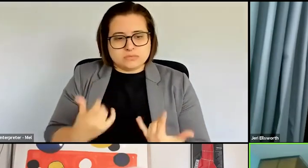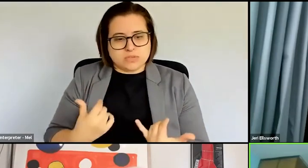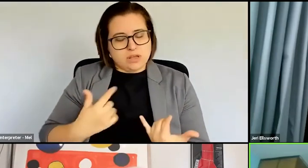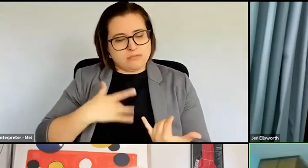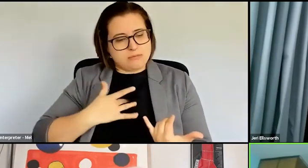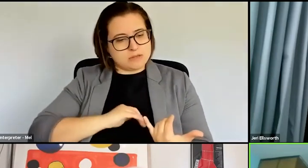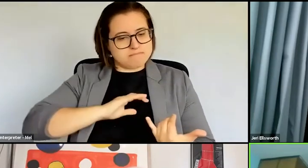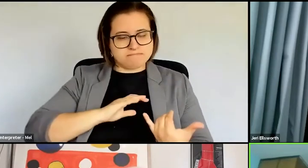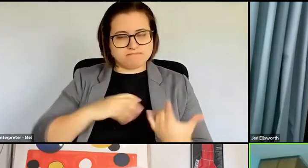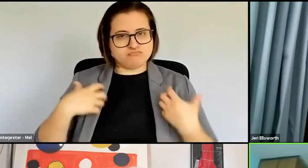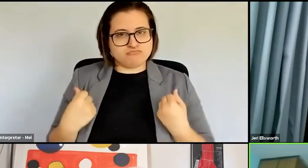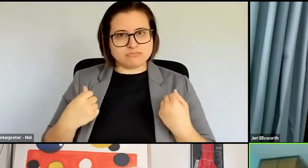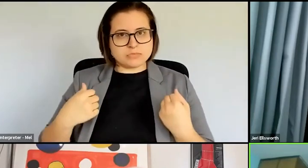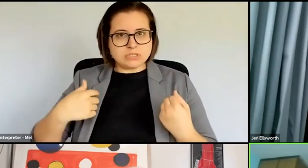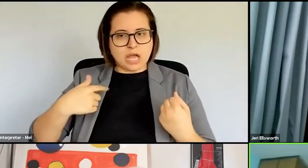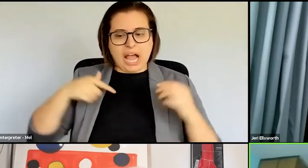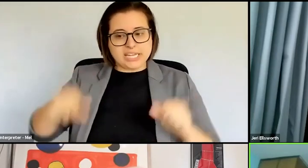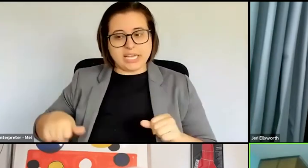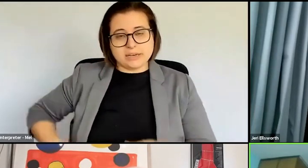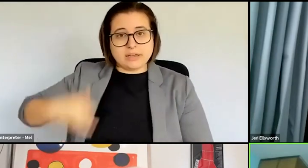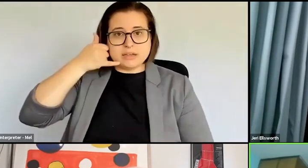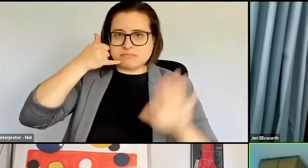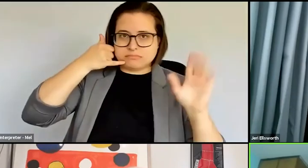can take the call, which was I was wrong, I was stupid, I didn't die of it luckily,